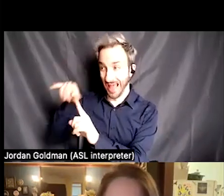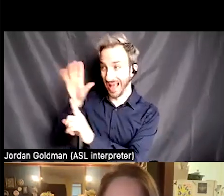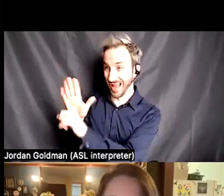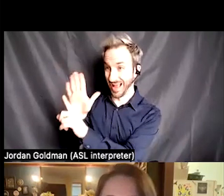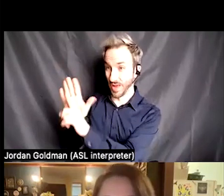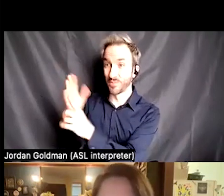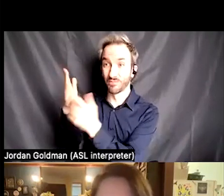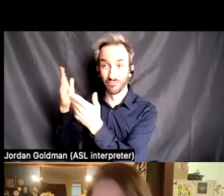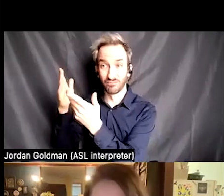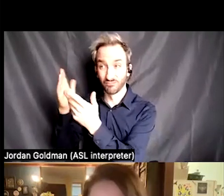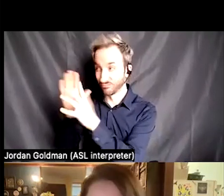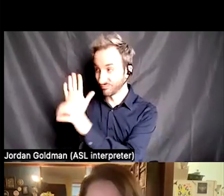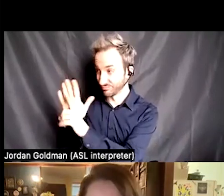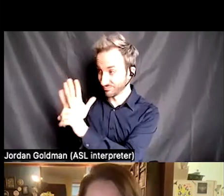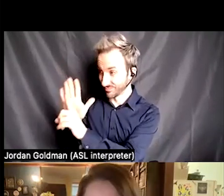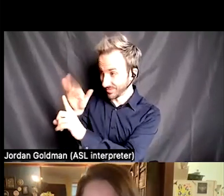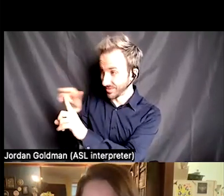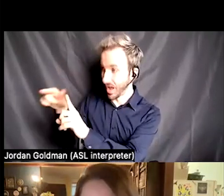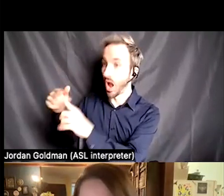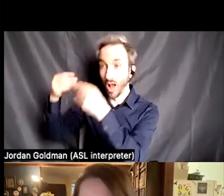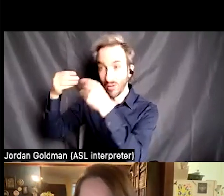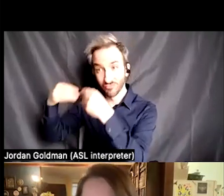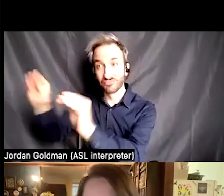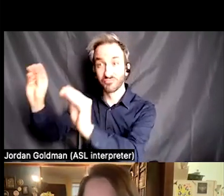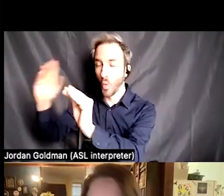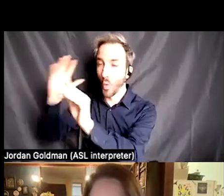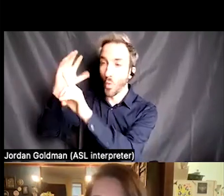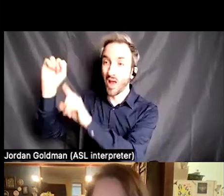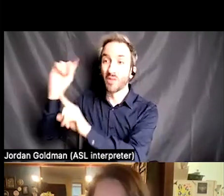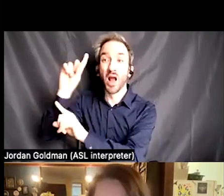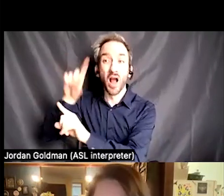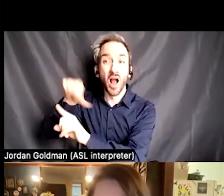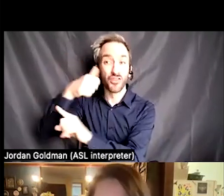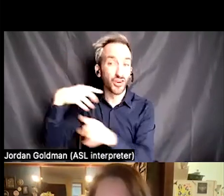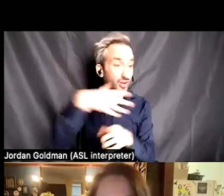the category remained mostly flat year over year. So, there was a ton of growth in the category